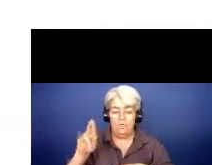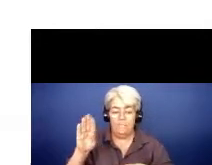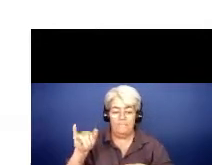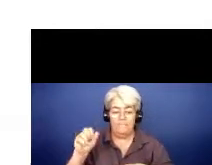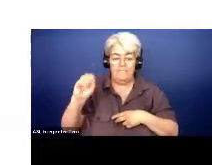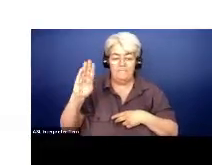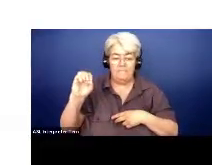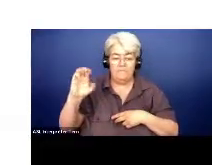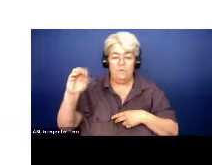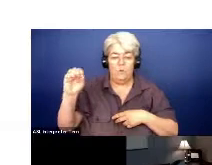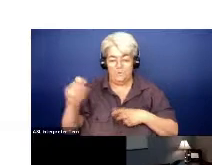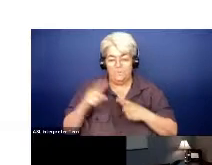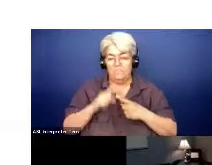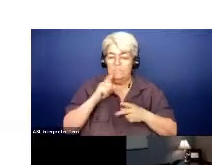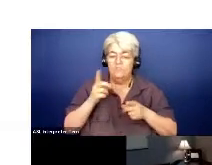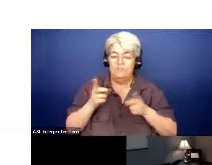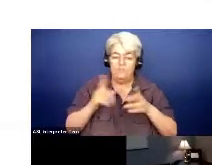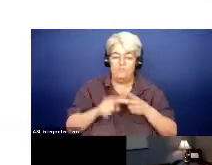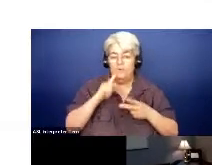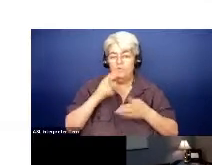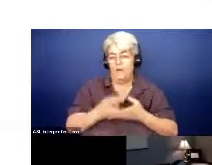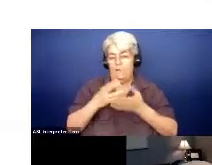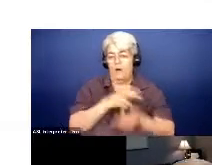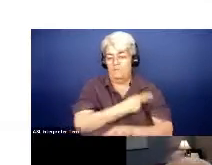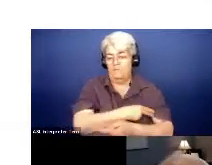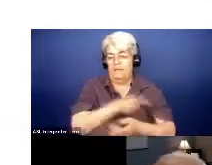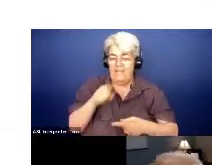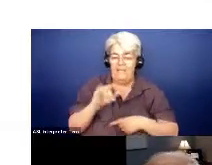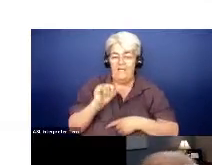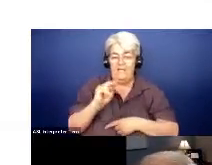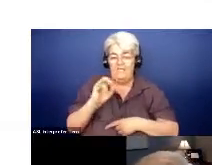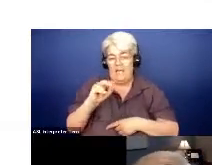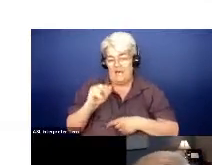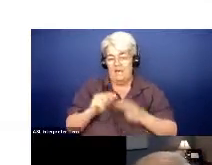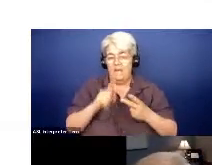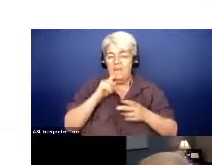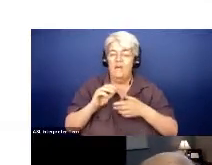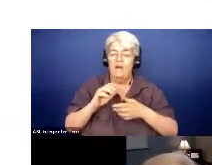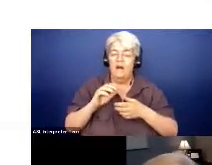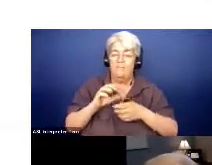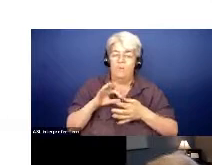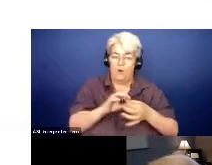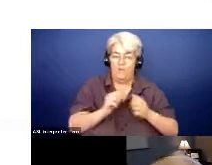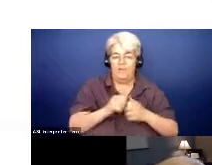director of the Hospital of Indiana. They partner with the State Department of Health